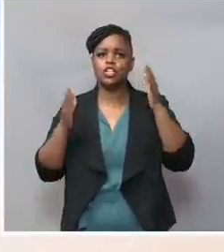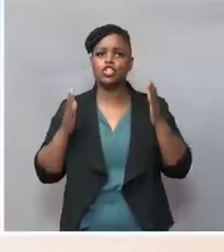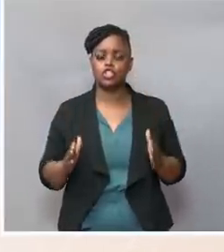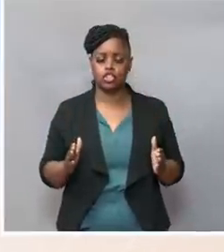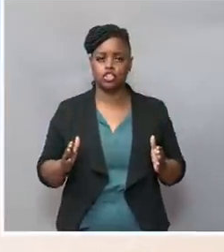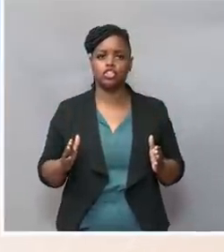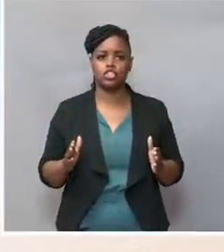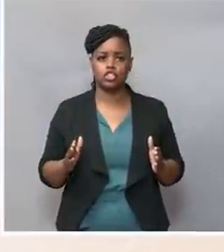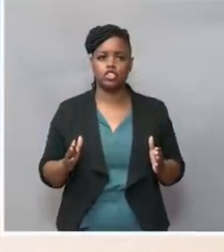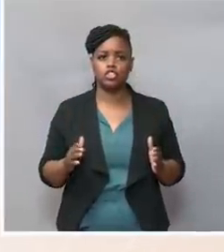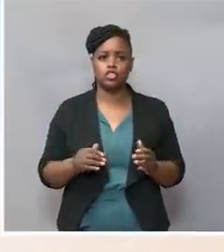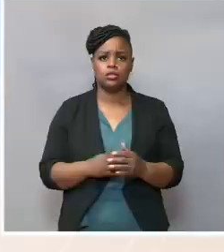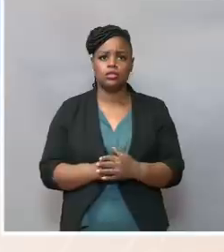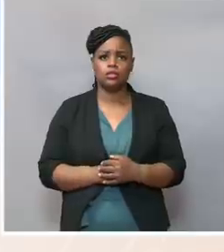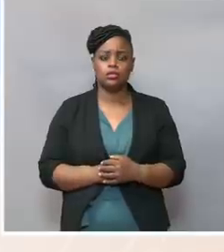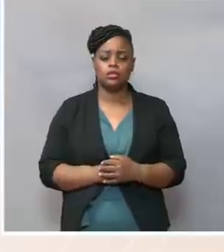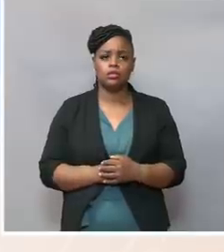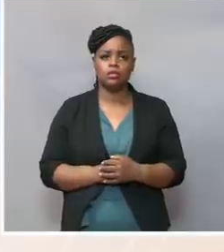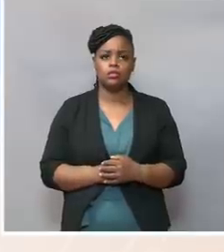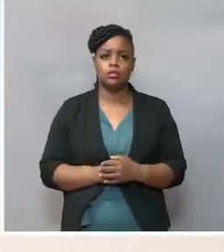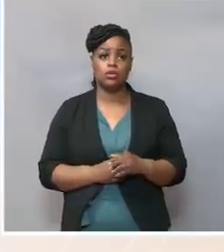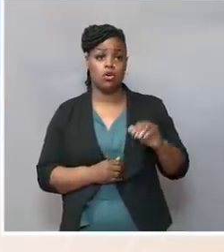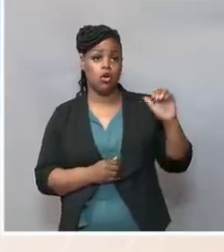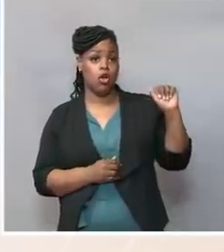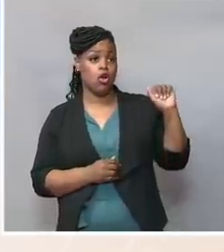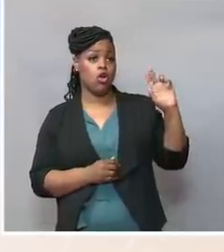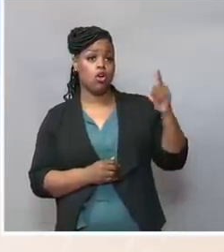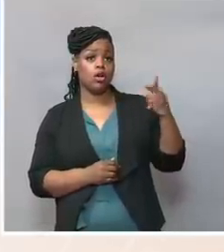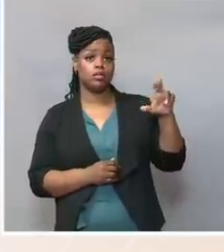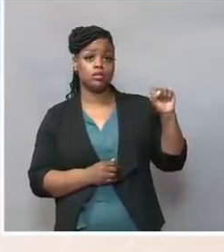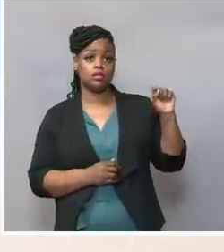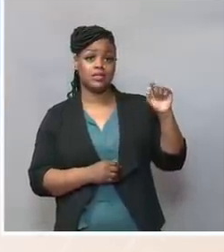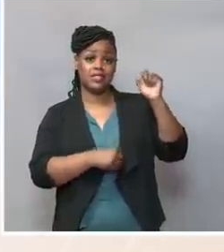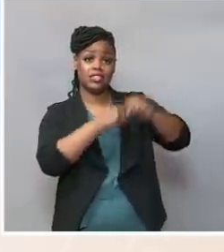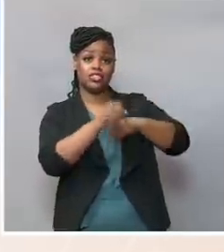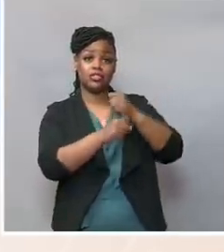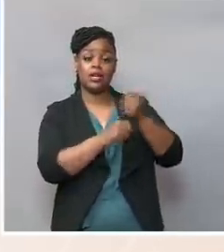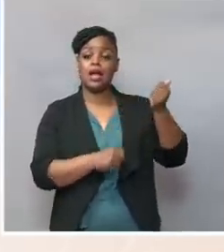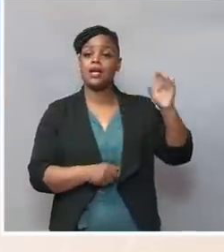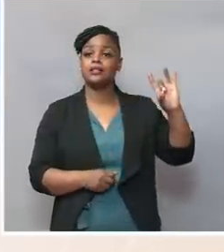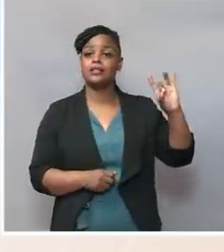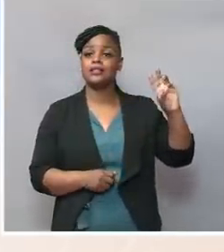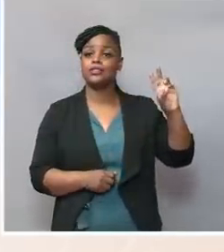In August of 1863, third summer of the American Civil War,